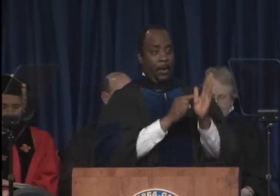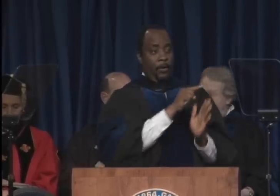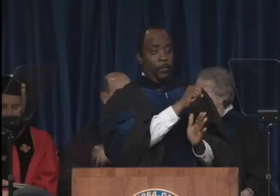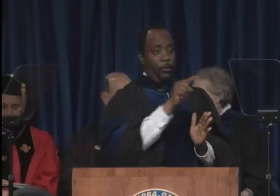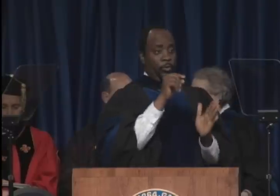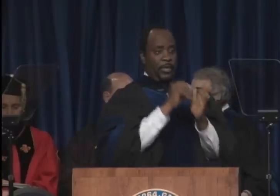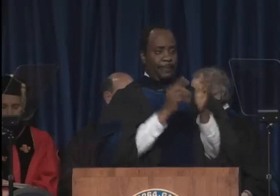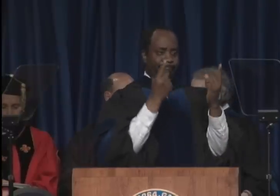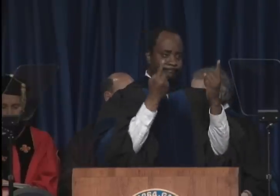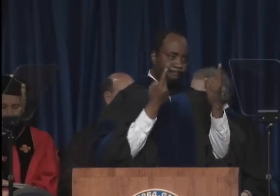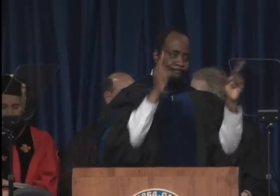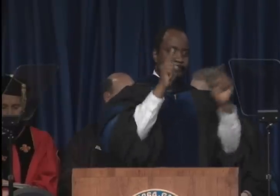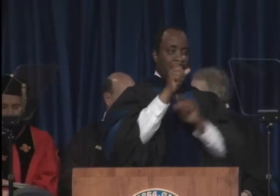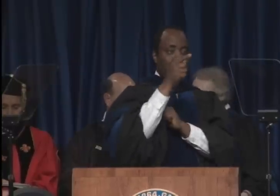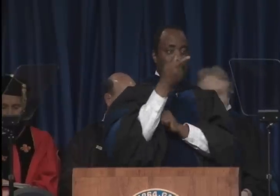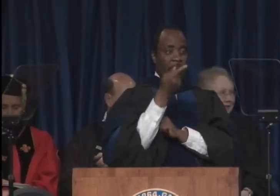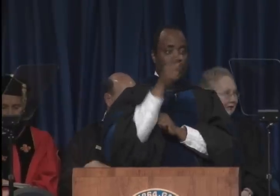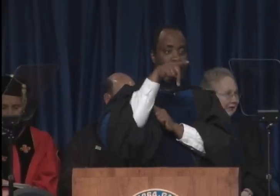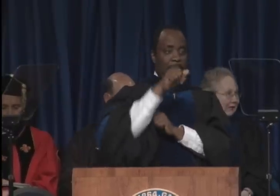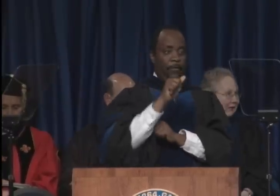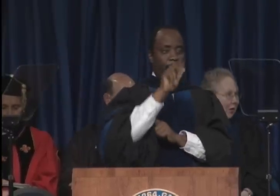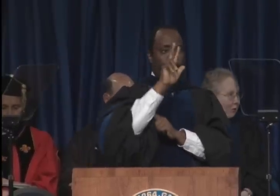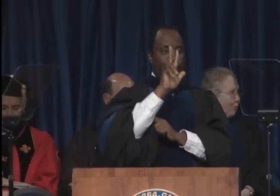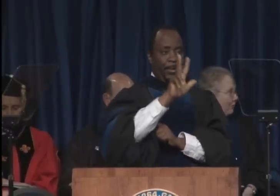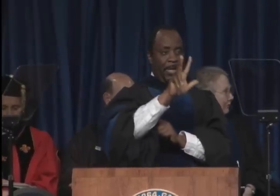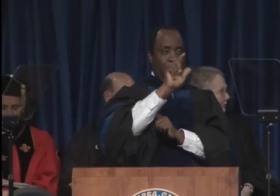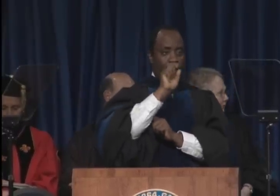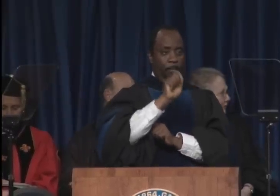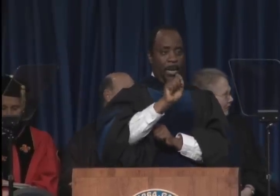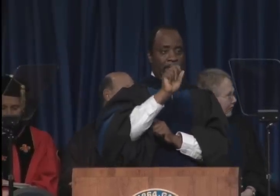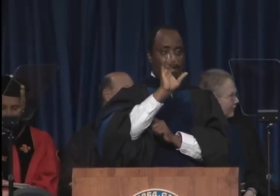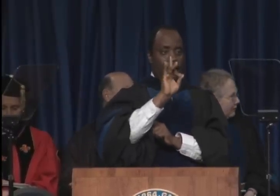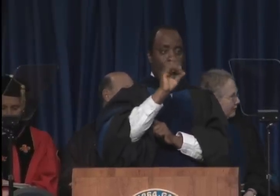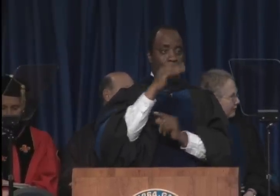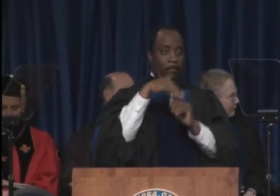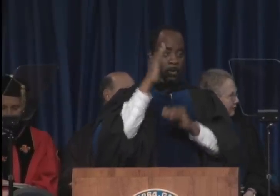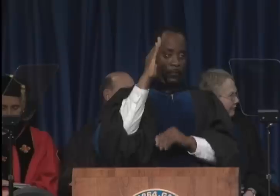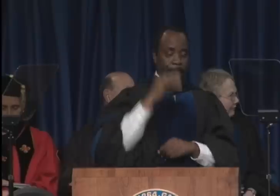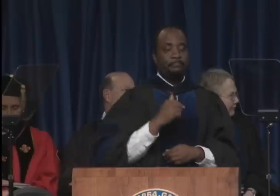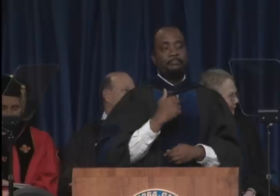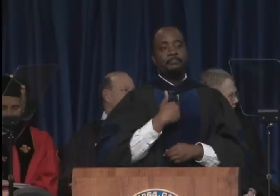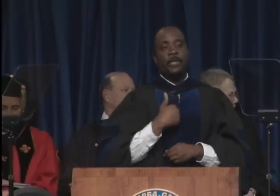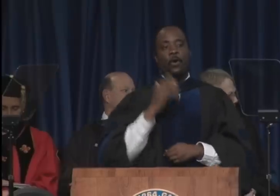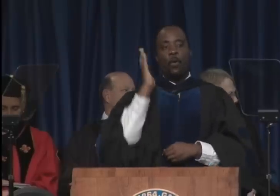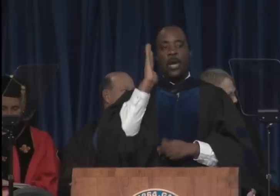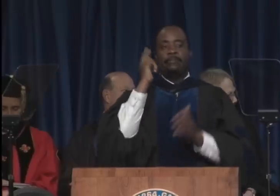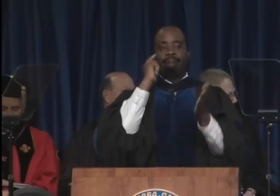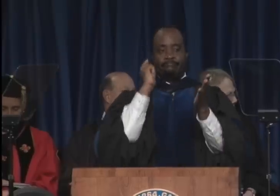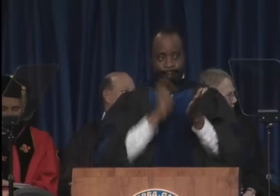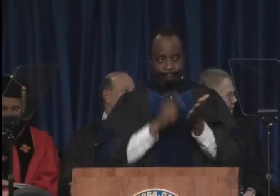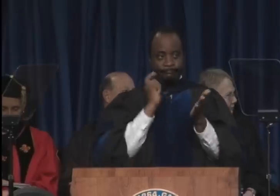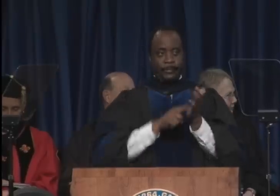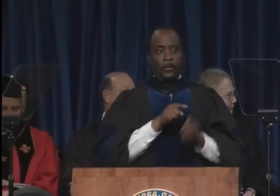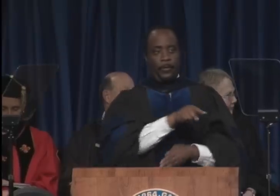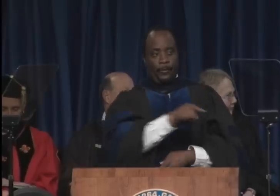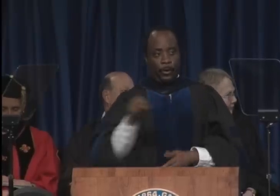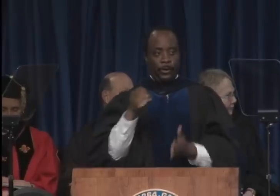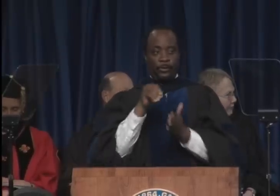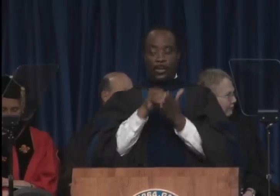is for those students who have achieved a grade point average of 3.8 or above.